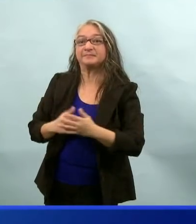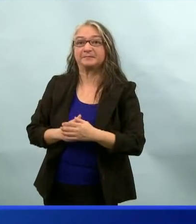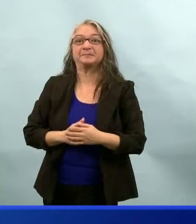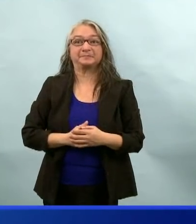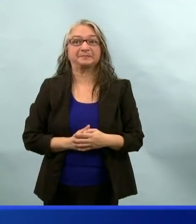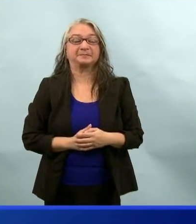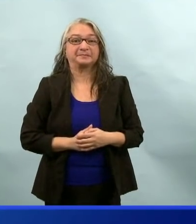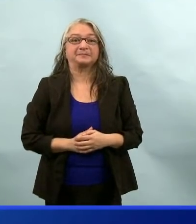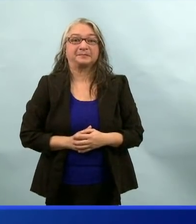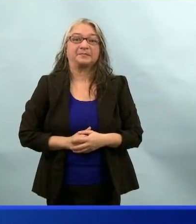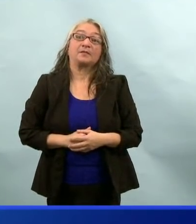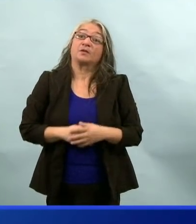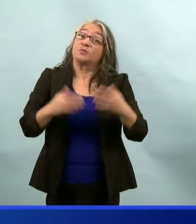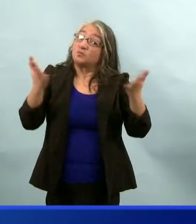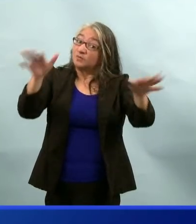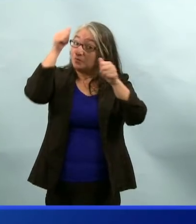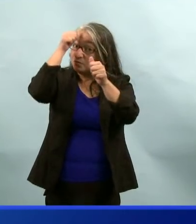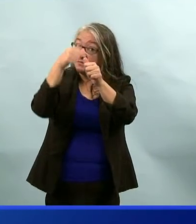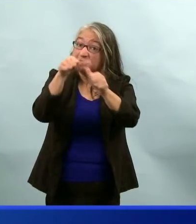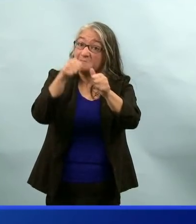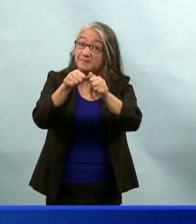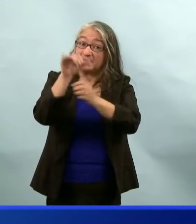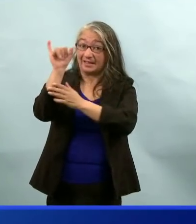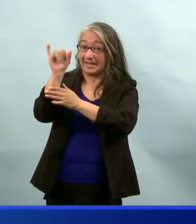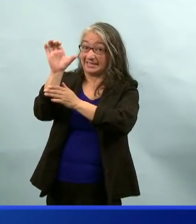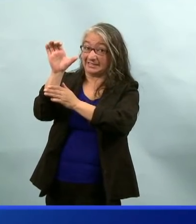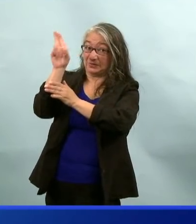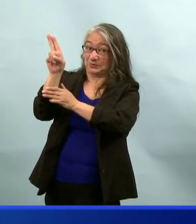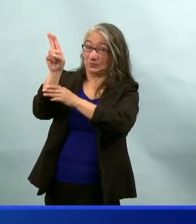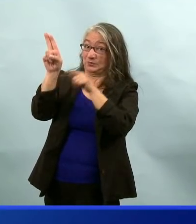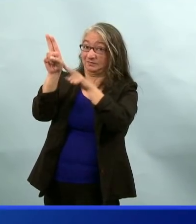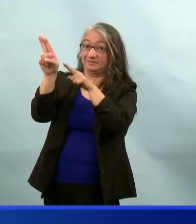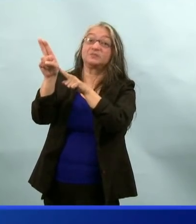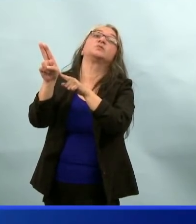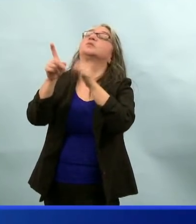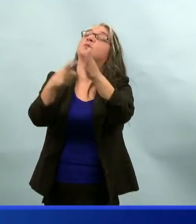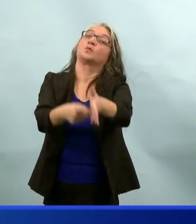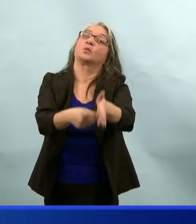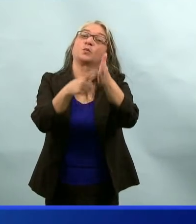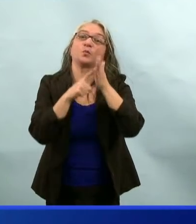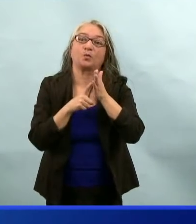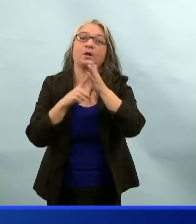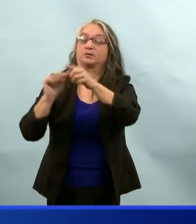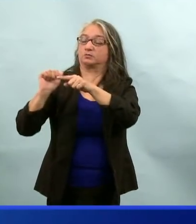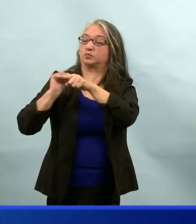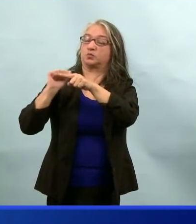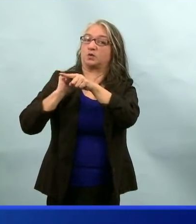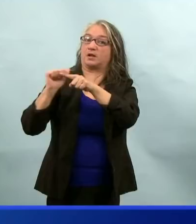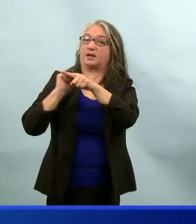trained critical care nurse but when we pull in team members alongside like i said this is